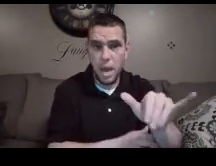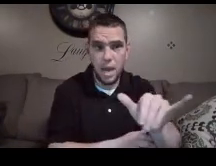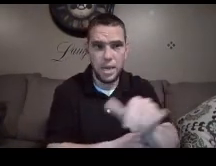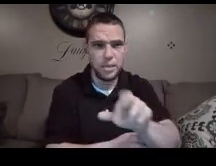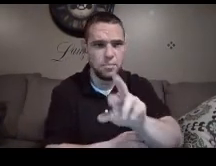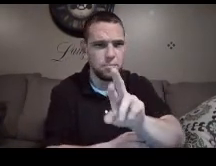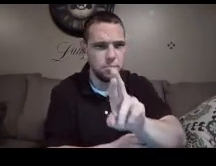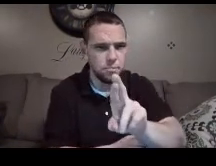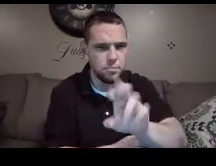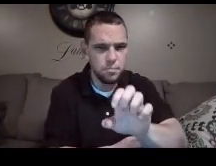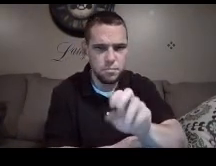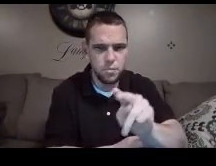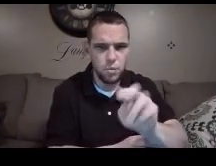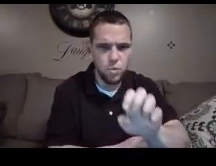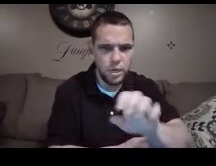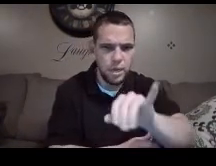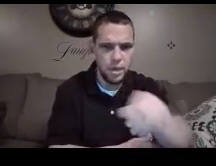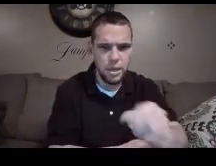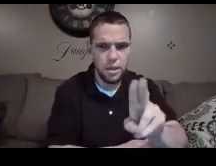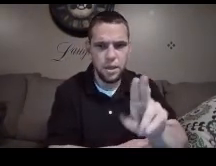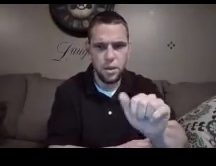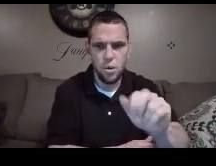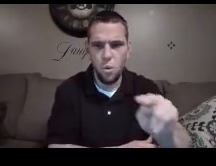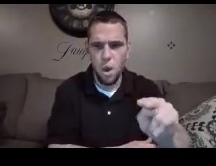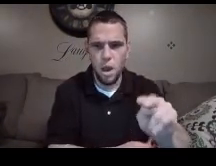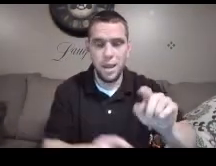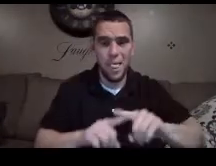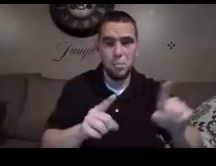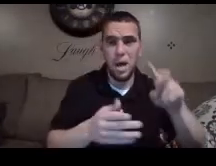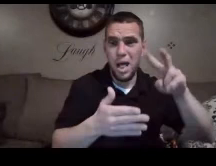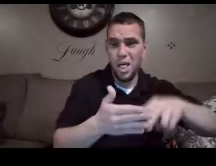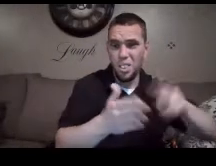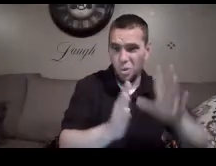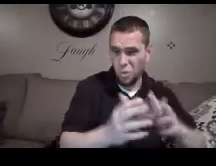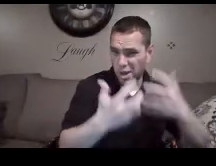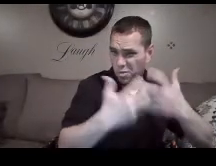is not going to be read by the screen reader because it's actually part of the photo.